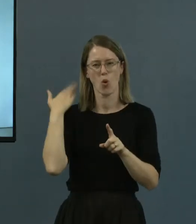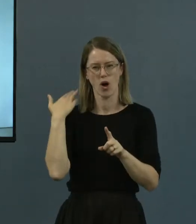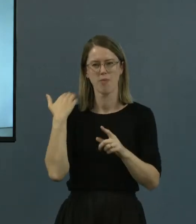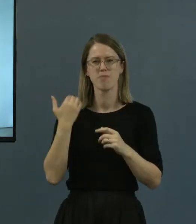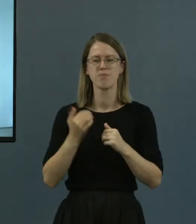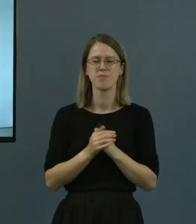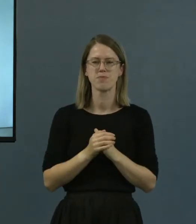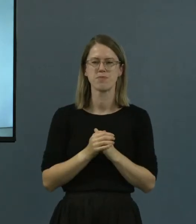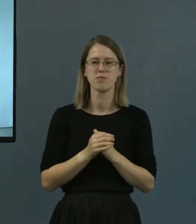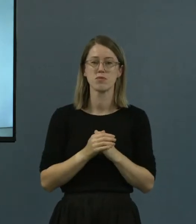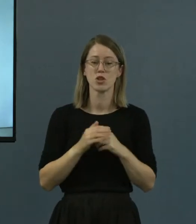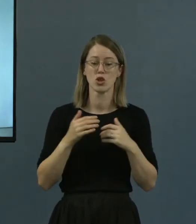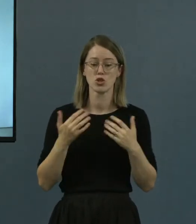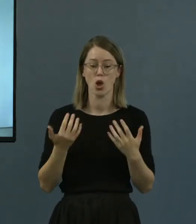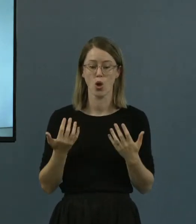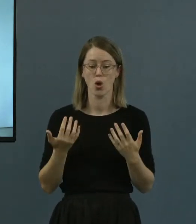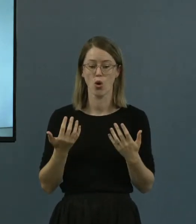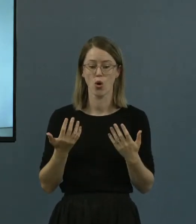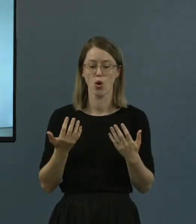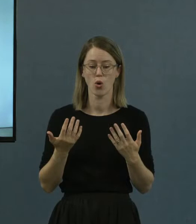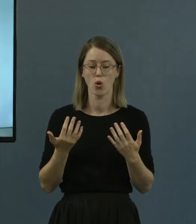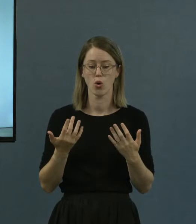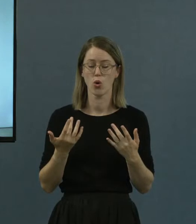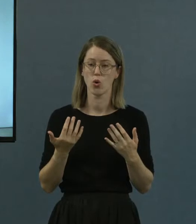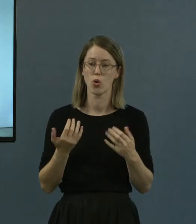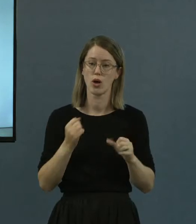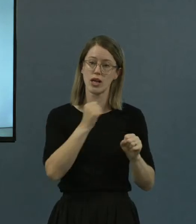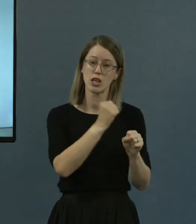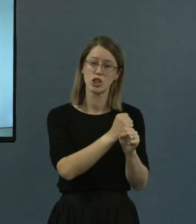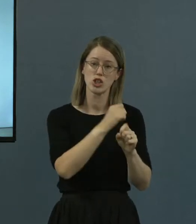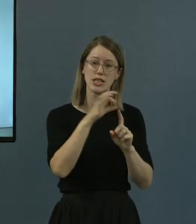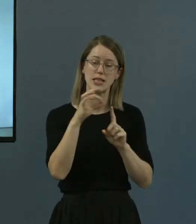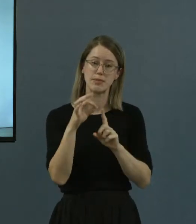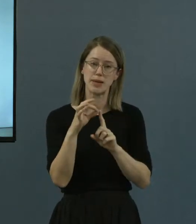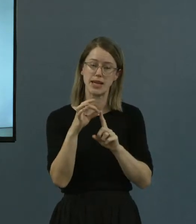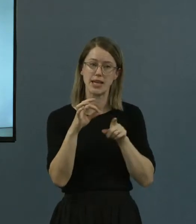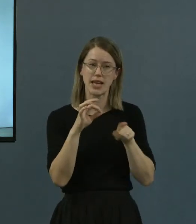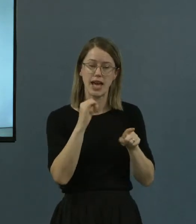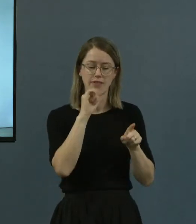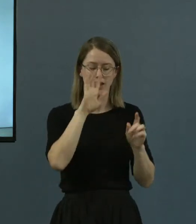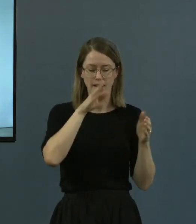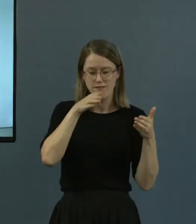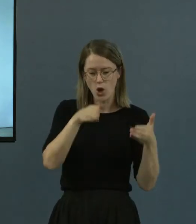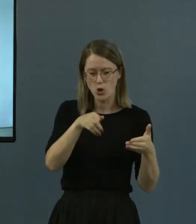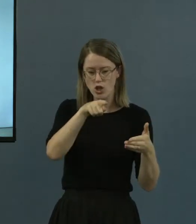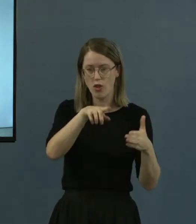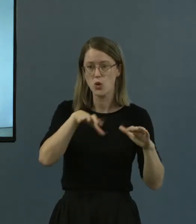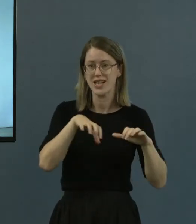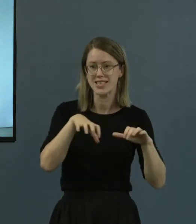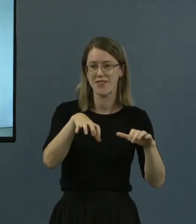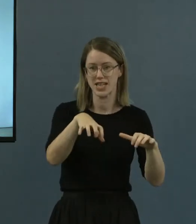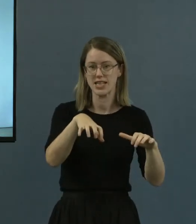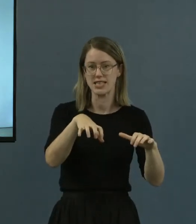before. What I have seen is where general practice is able to refocus on those activities